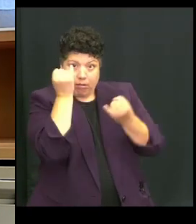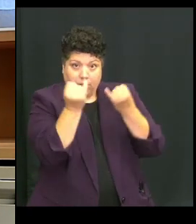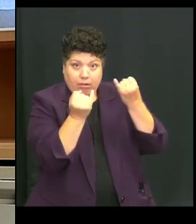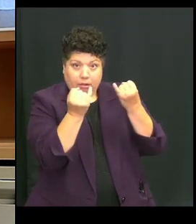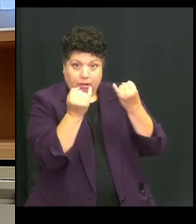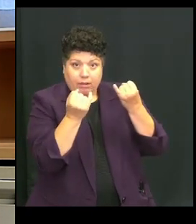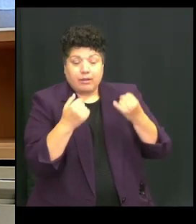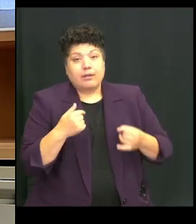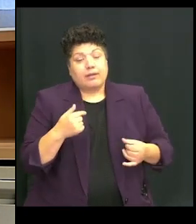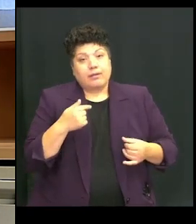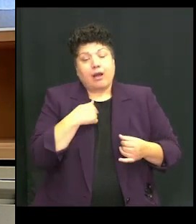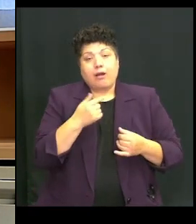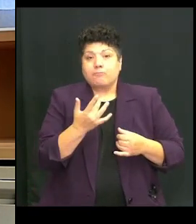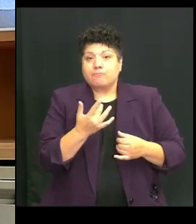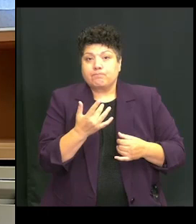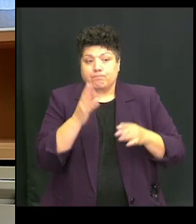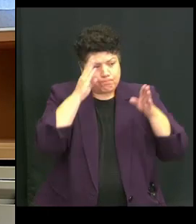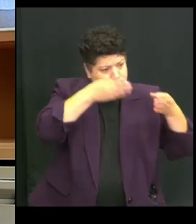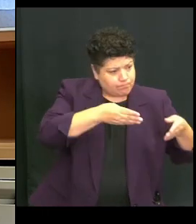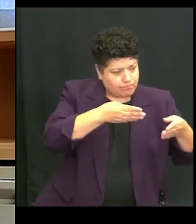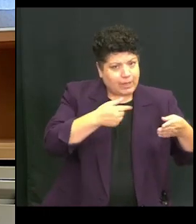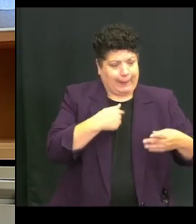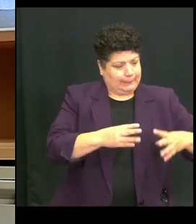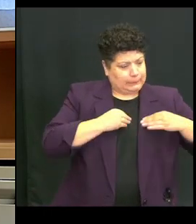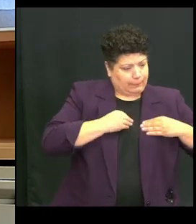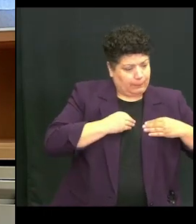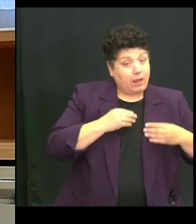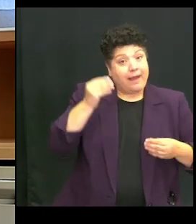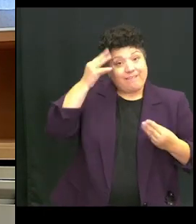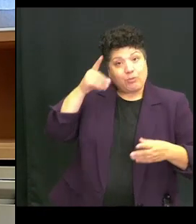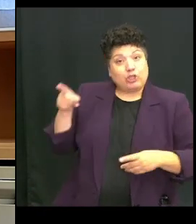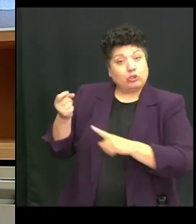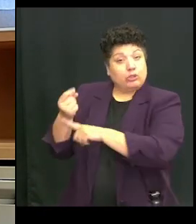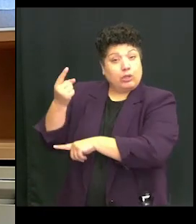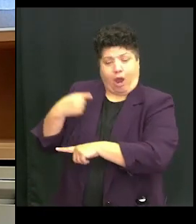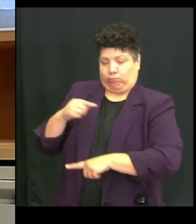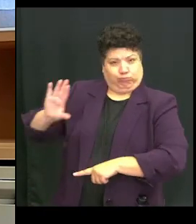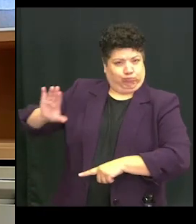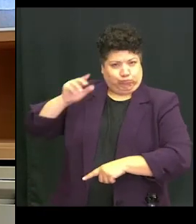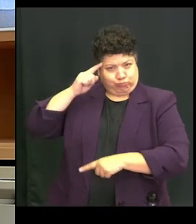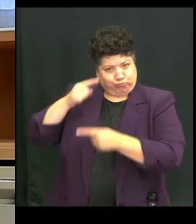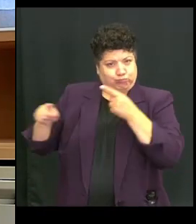That is the selective acceptance or rejection of information based on its convenience for one's politics.